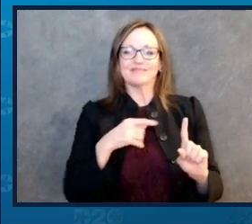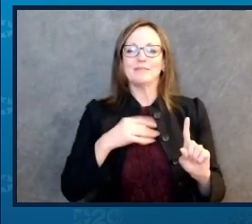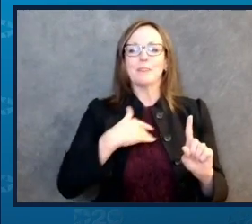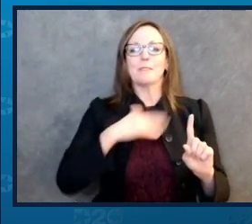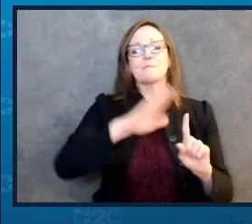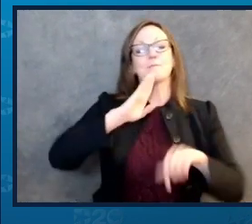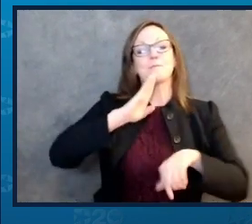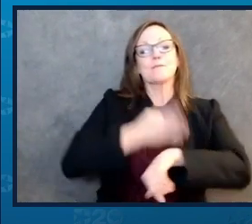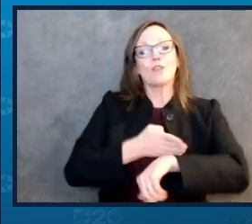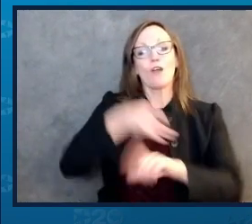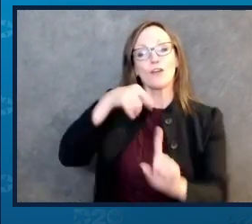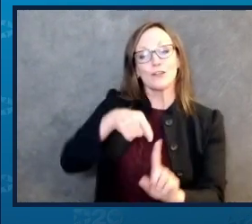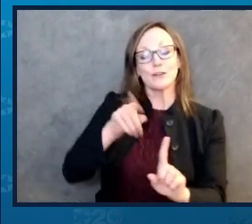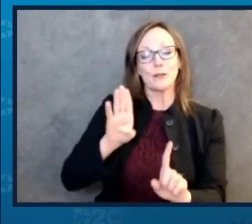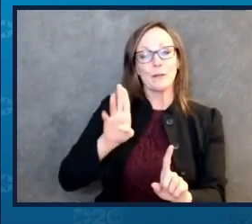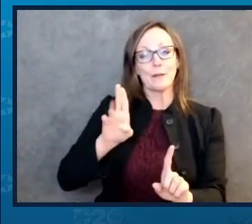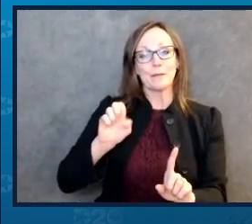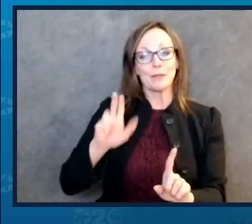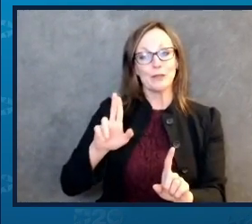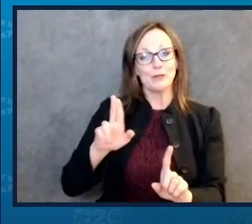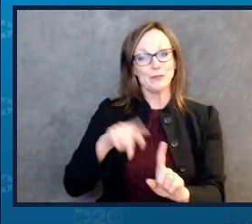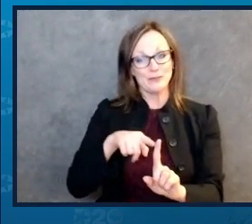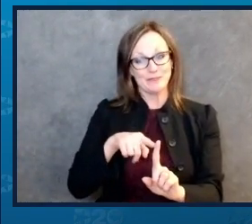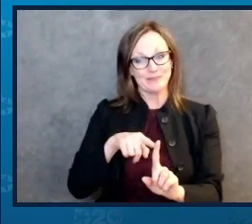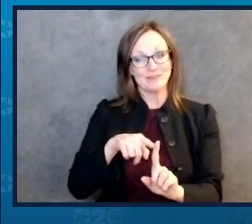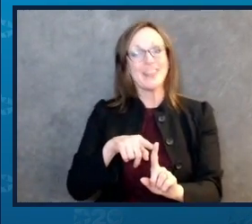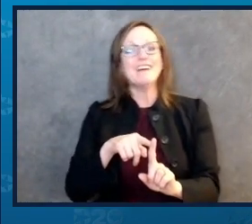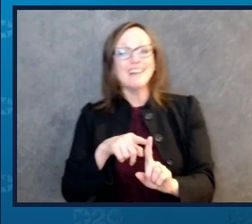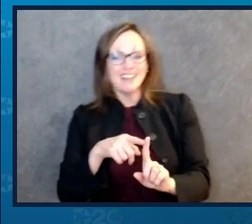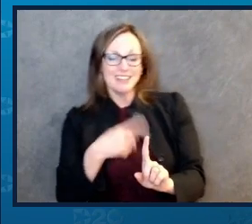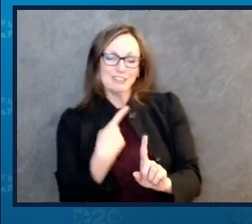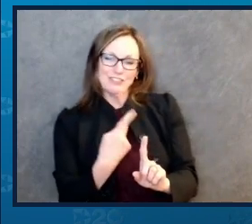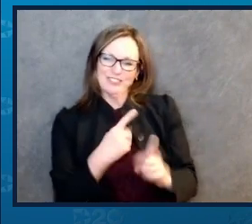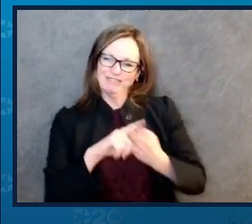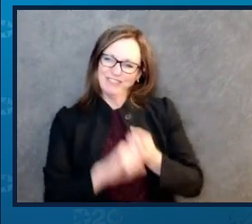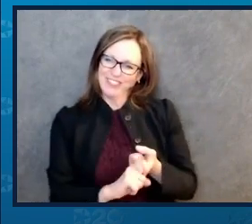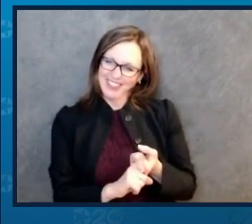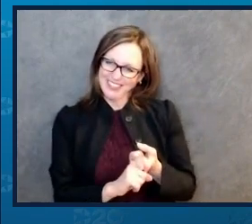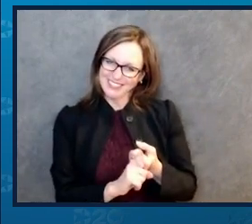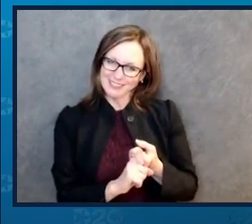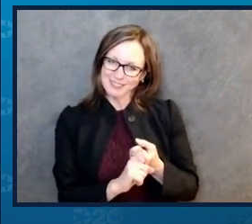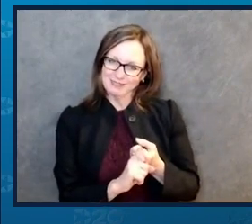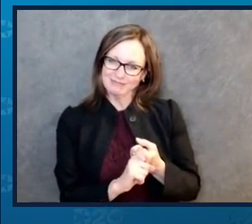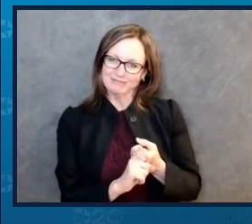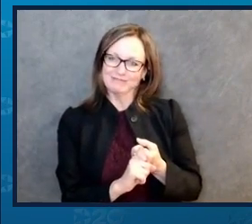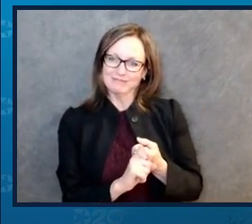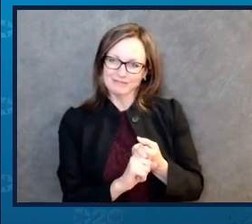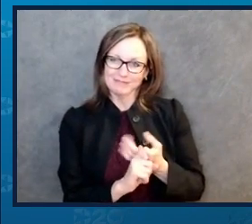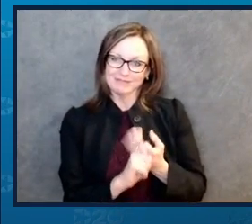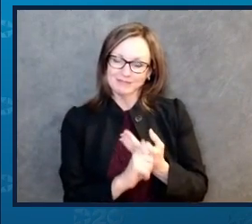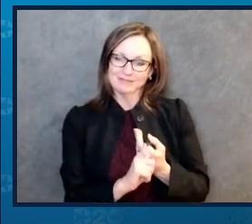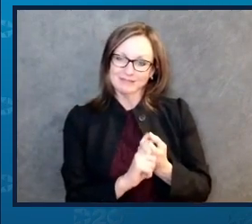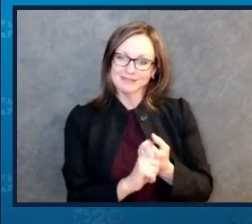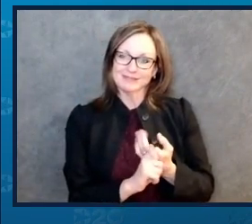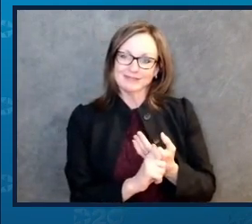JOE'S SON, BOW, SERVED IN CALIFORNIA. DURING THE GREAT RECESSION, HE